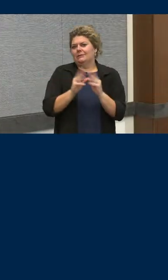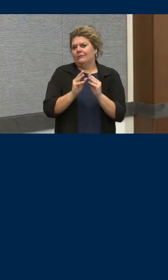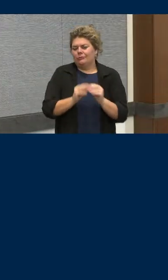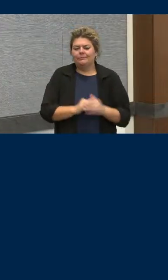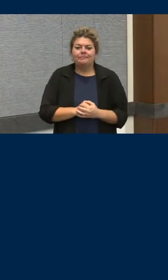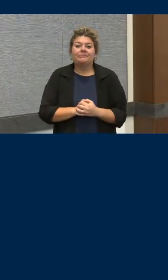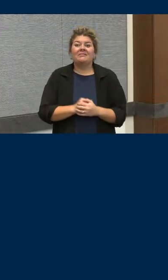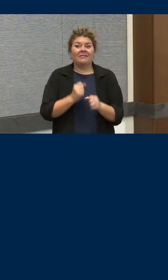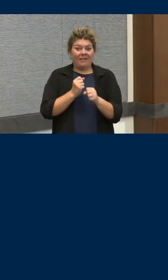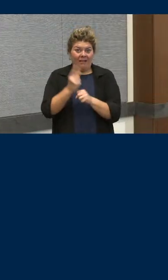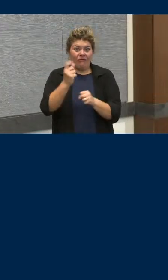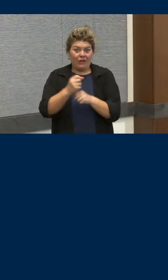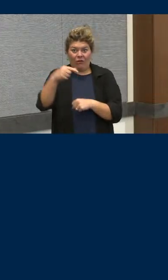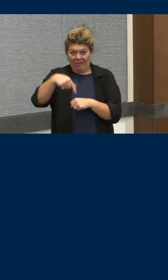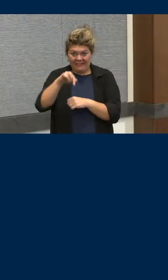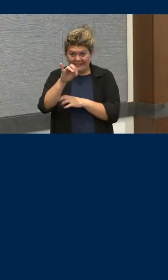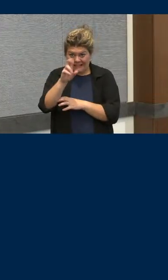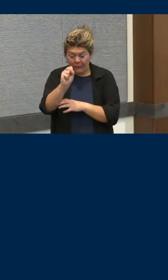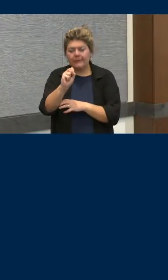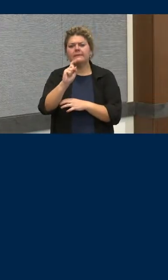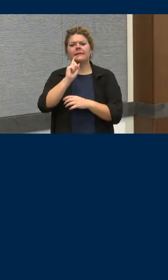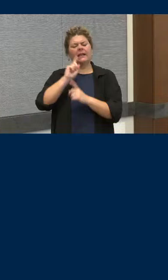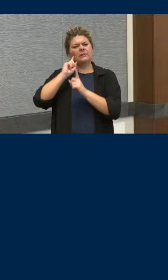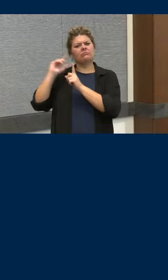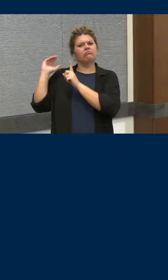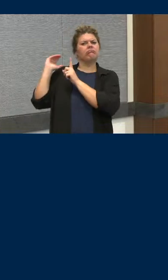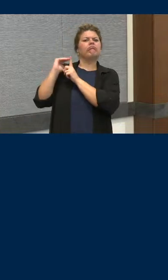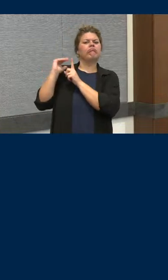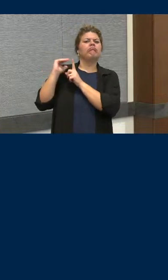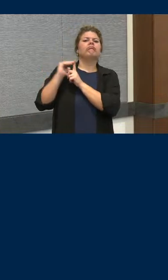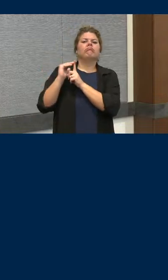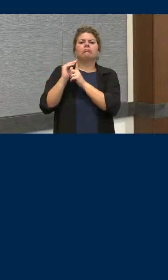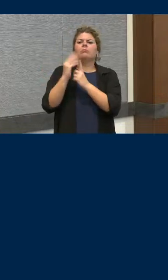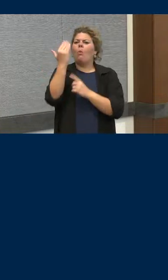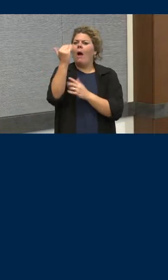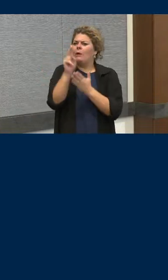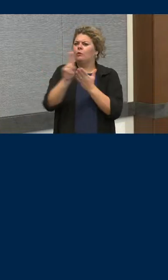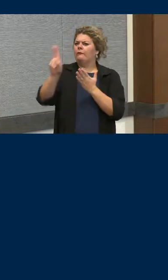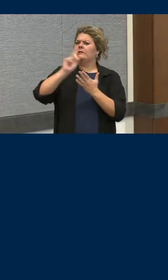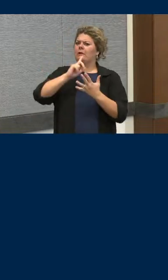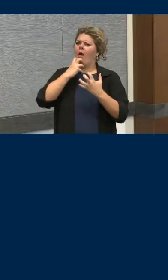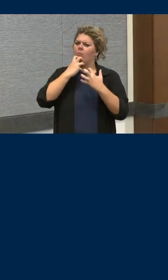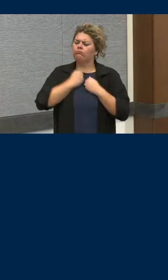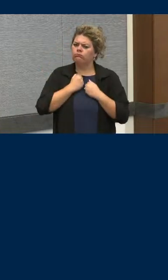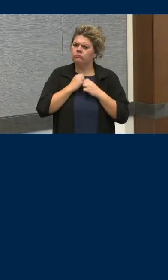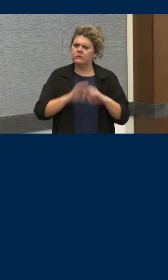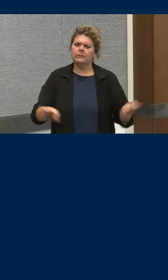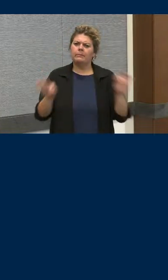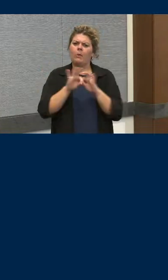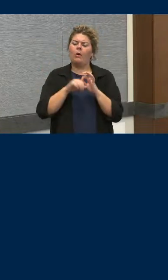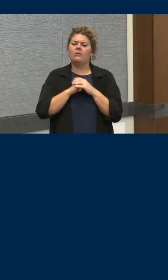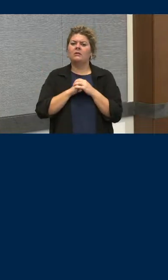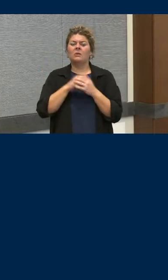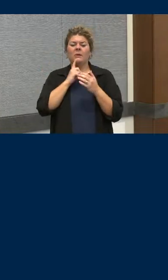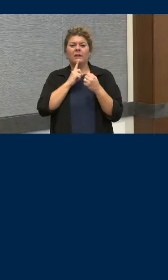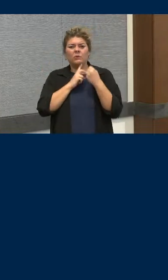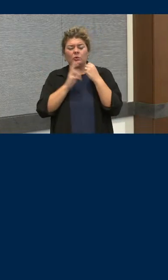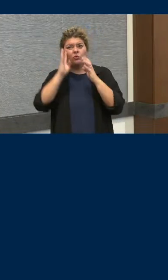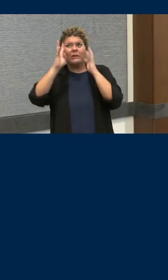Each year, this series stands as a reminder of why universities matter: To create, to preserve, and to share